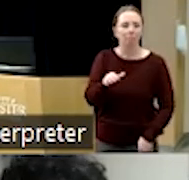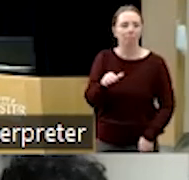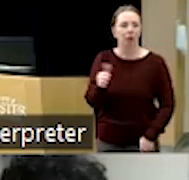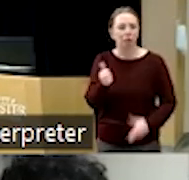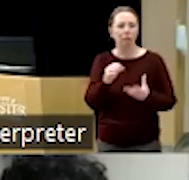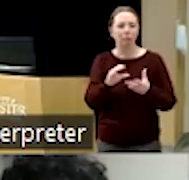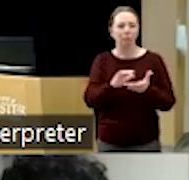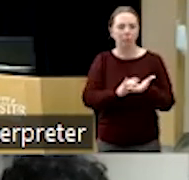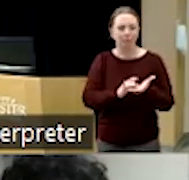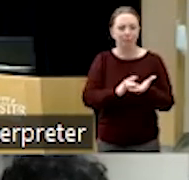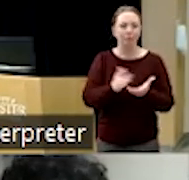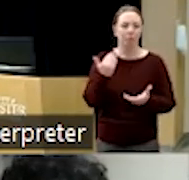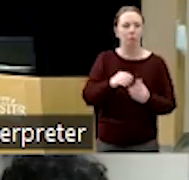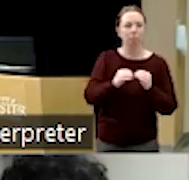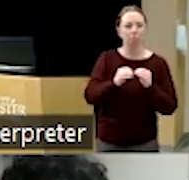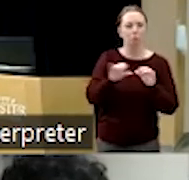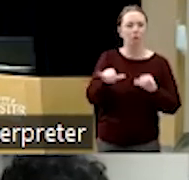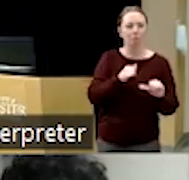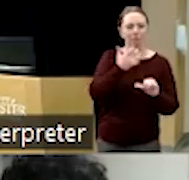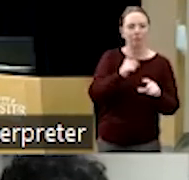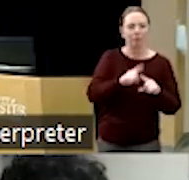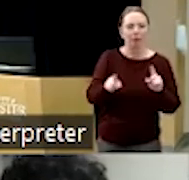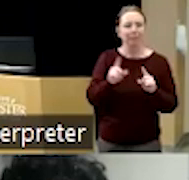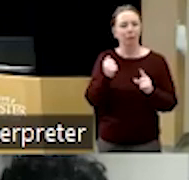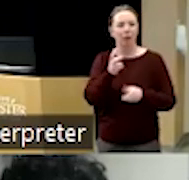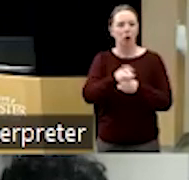move over to Duloxetine which is a little bit difficult in Germany because it's off label